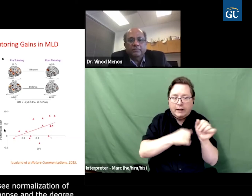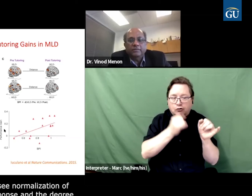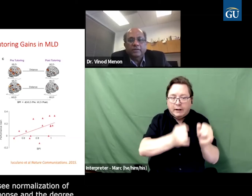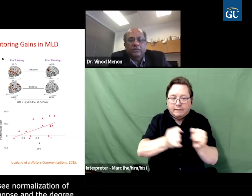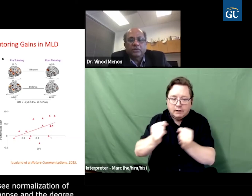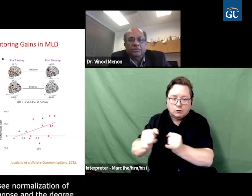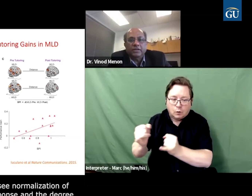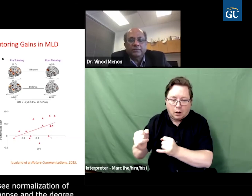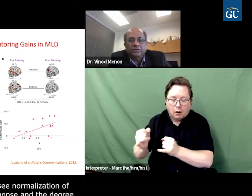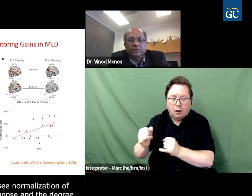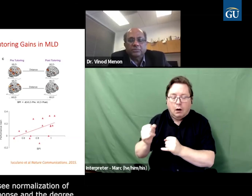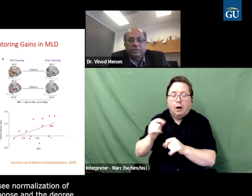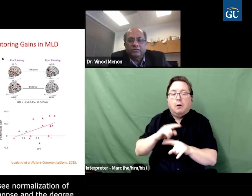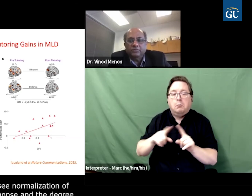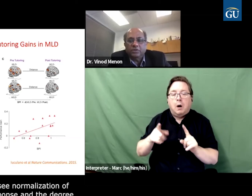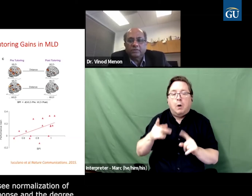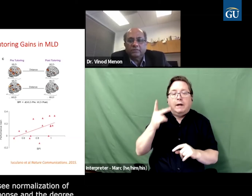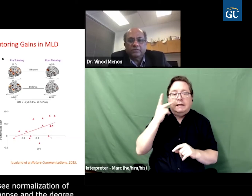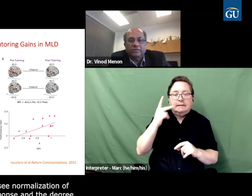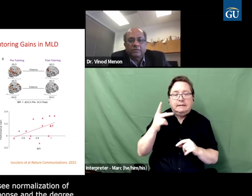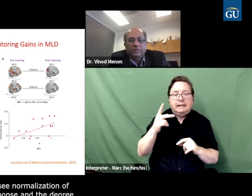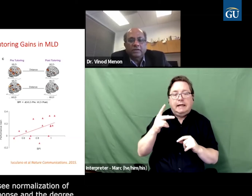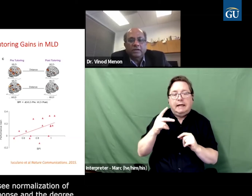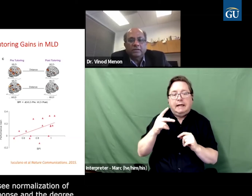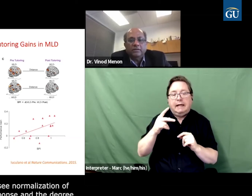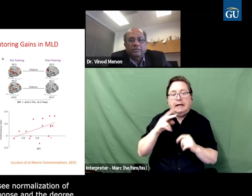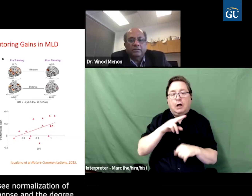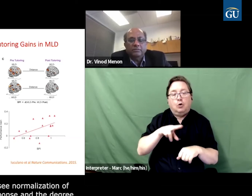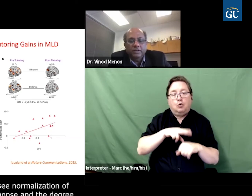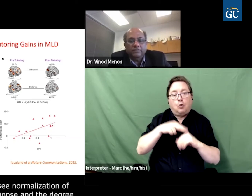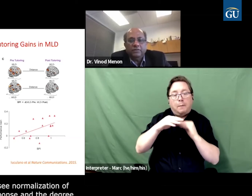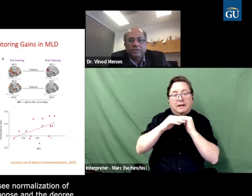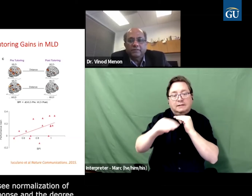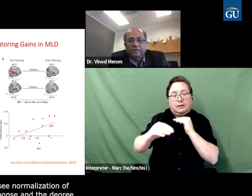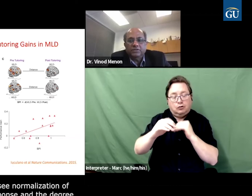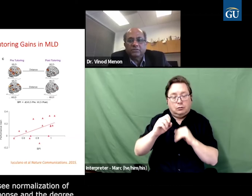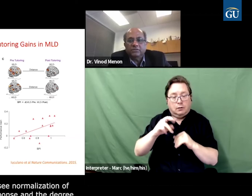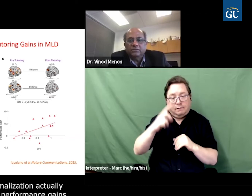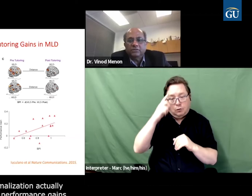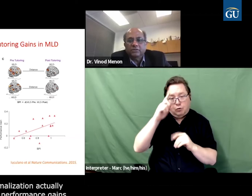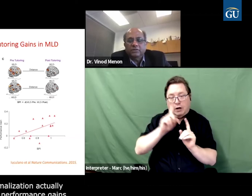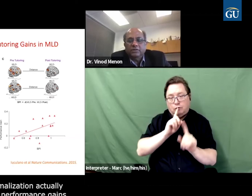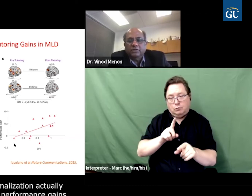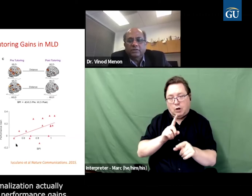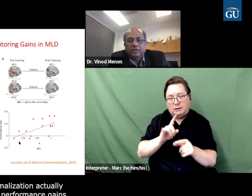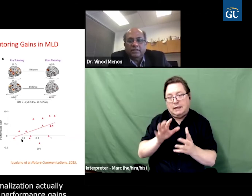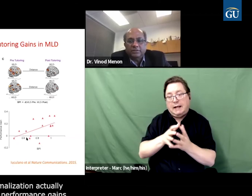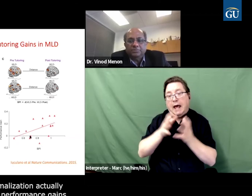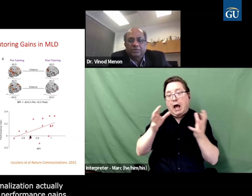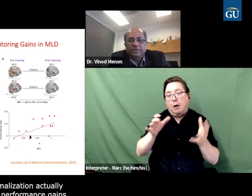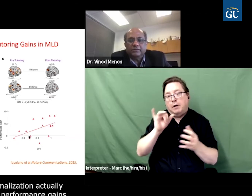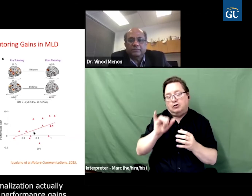but we see normalization of brain response